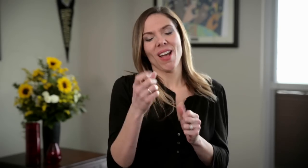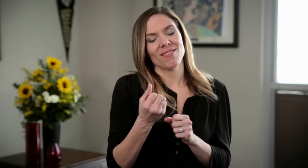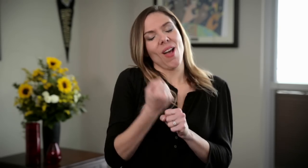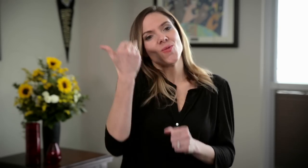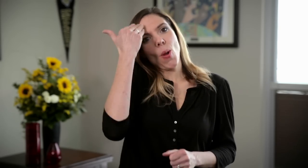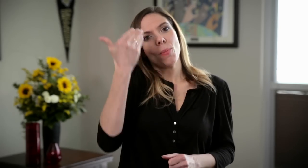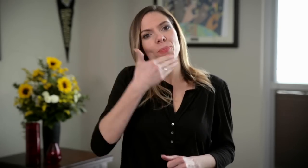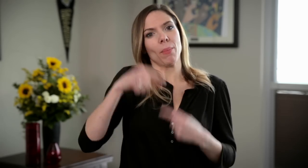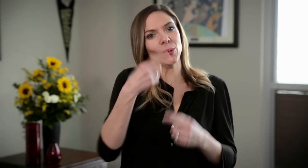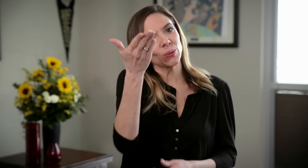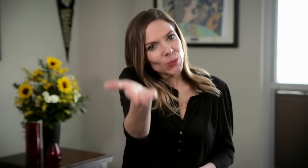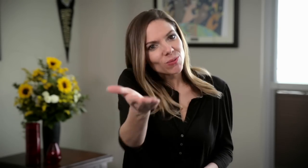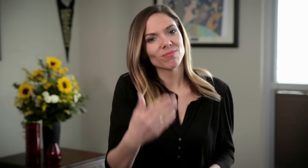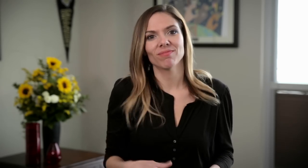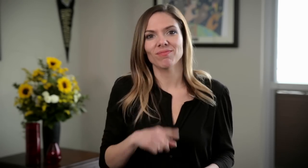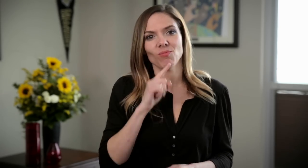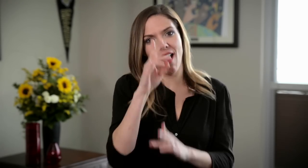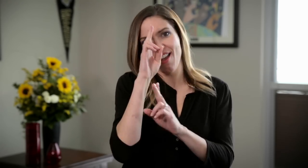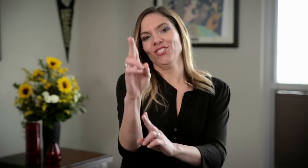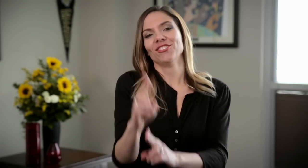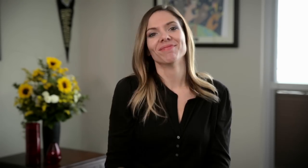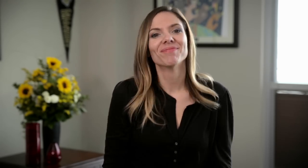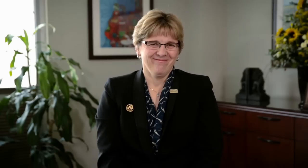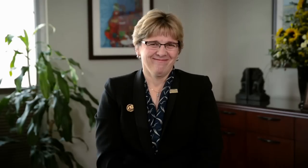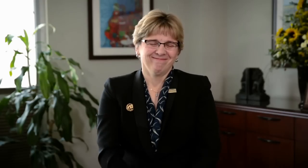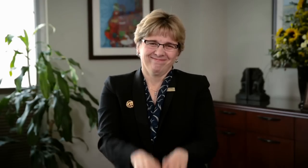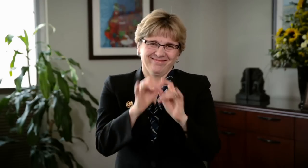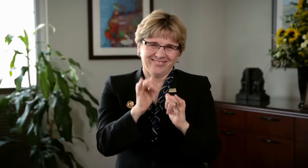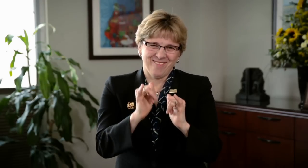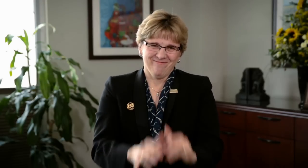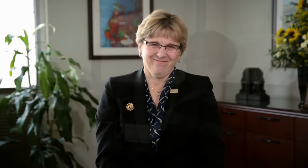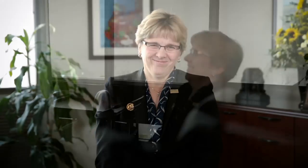And getting to know you better, about who you are. It's an honor! Likewise!